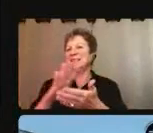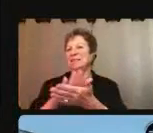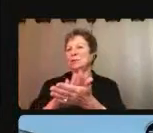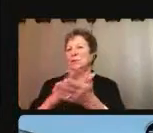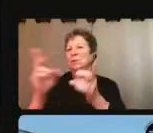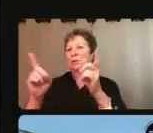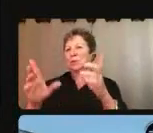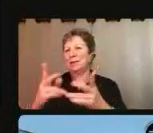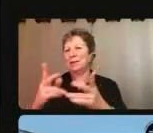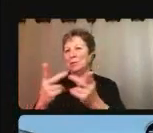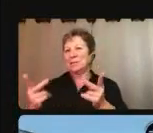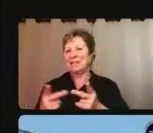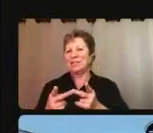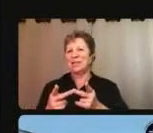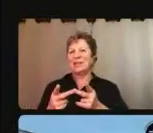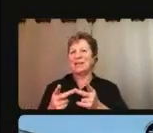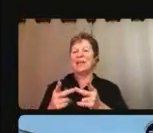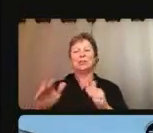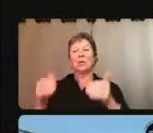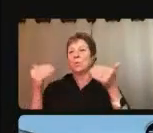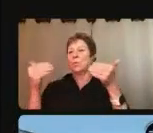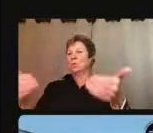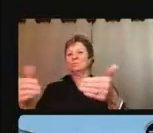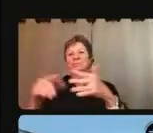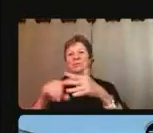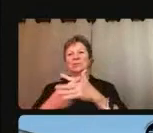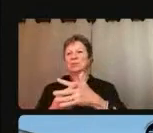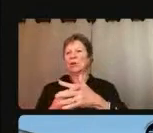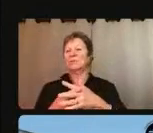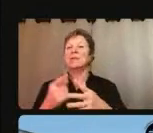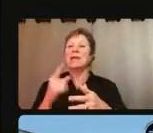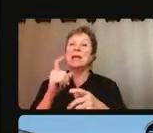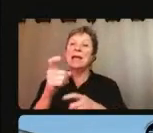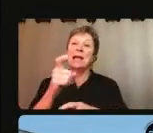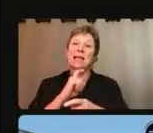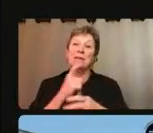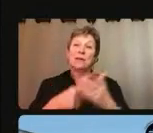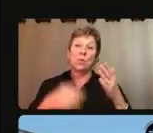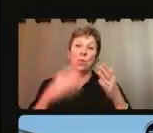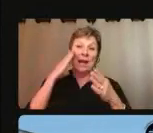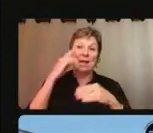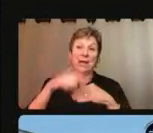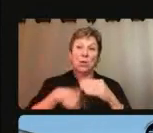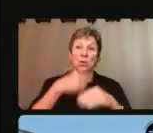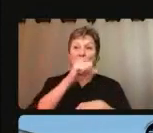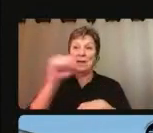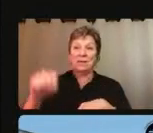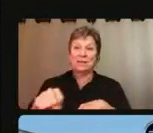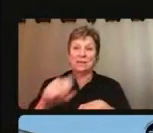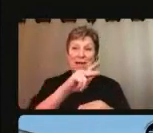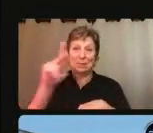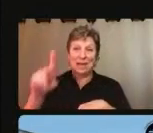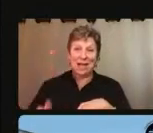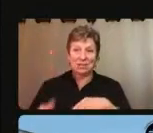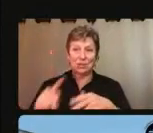INTERVIEW FOR THE OPEN SEAT FOR THE MCNARY SCHOOL BOARD